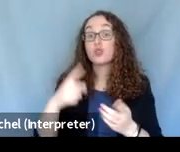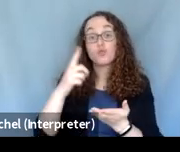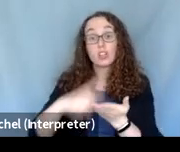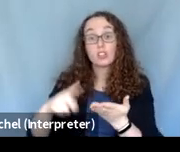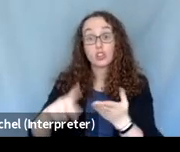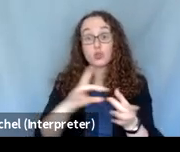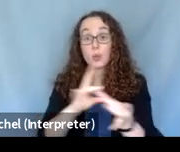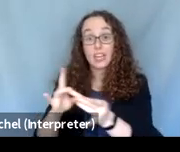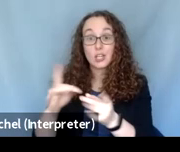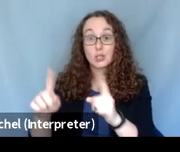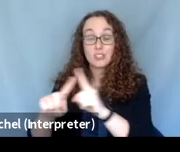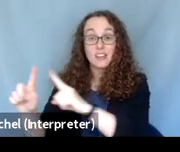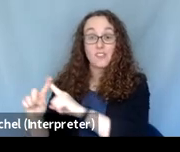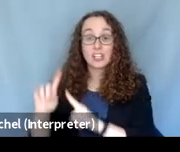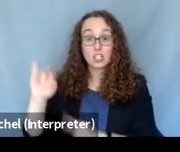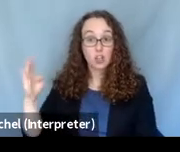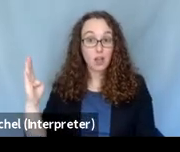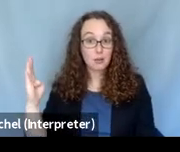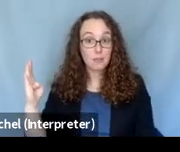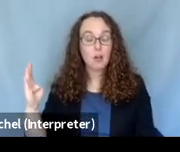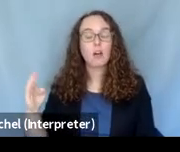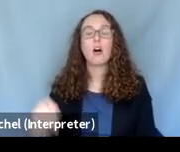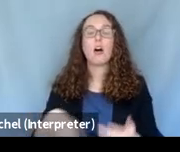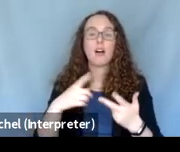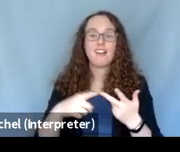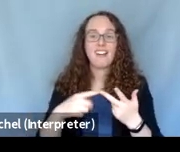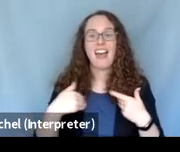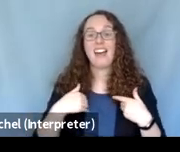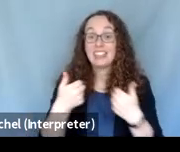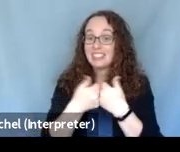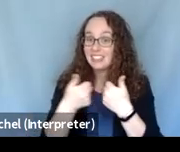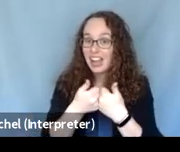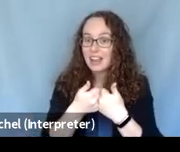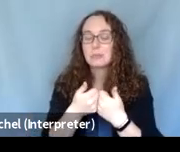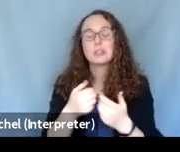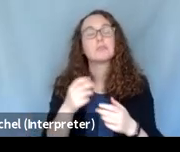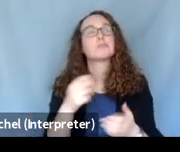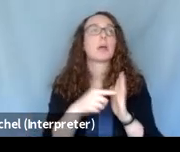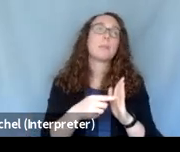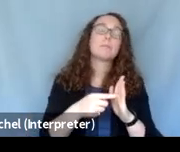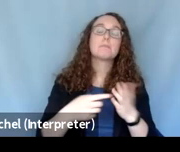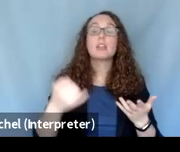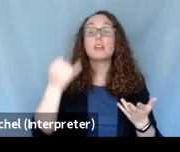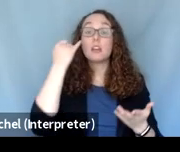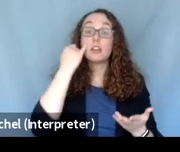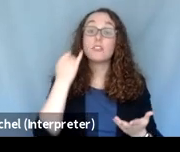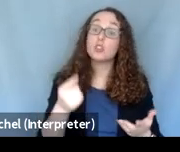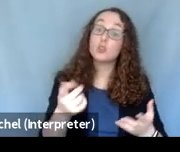that you can play. Let's say you were interested in moving to Los Angeles or maybe somewhere on the